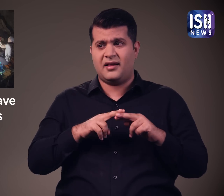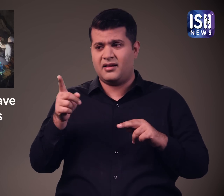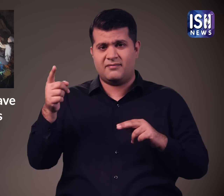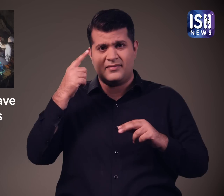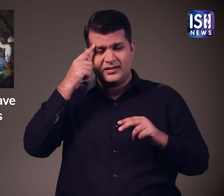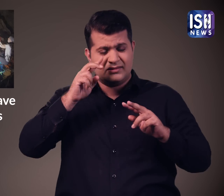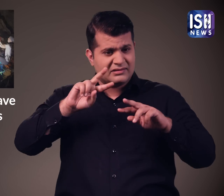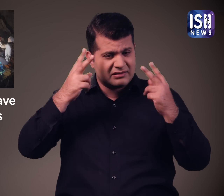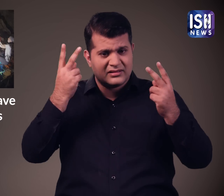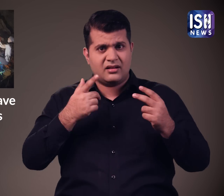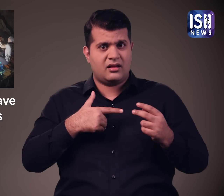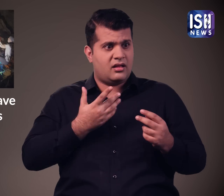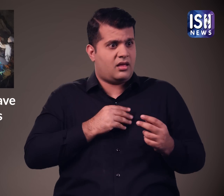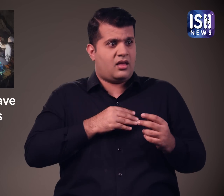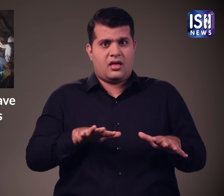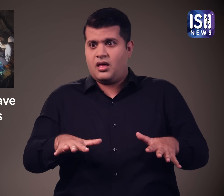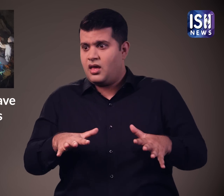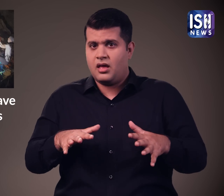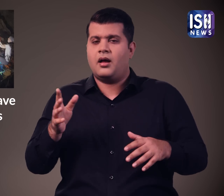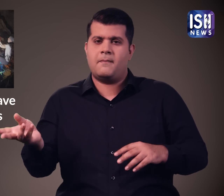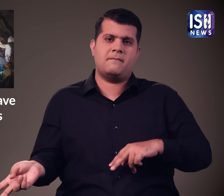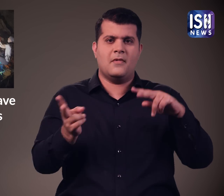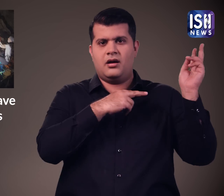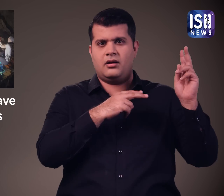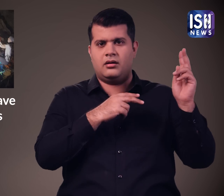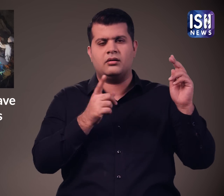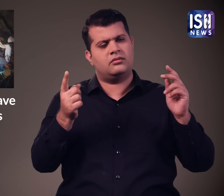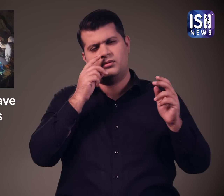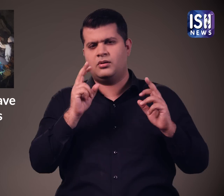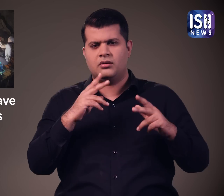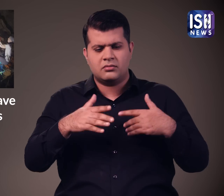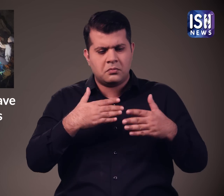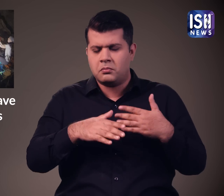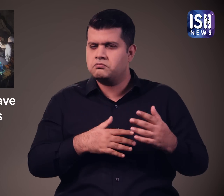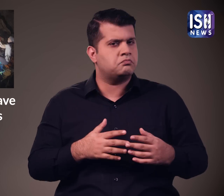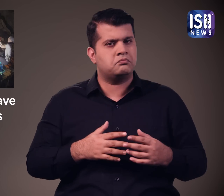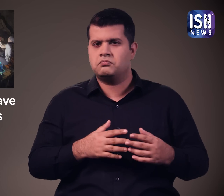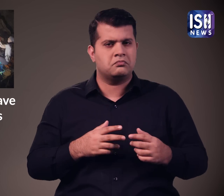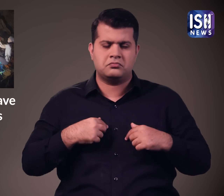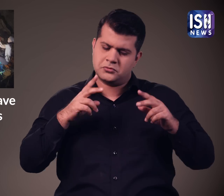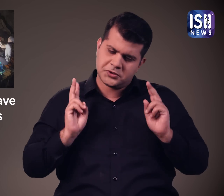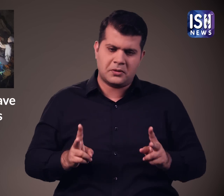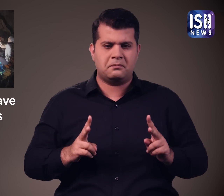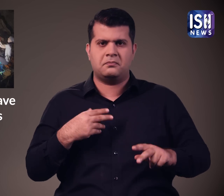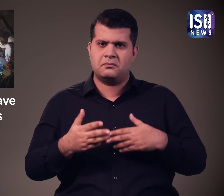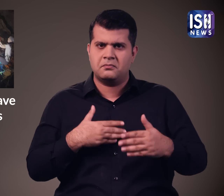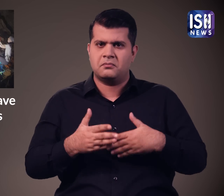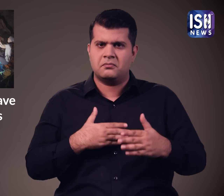Beatris could have left the cave if she felt anxious but she never took that step.